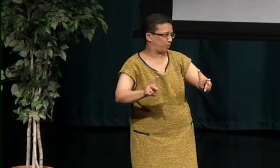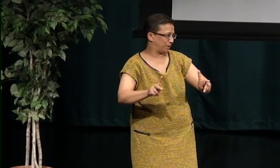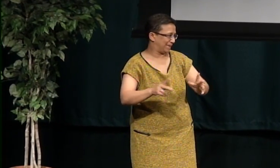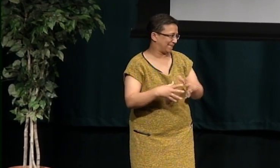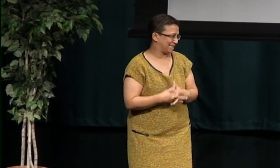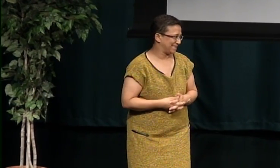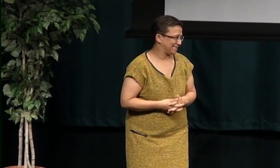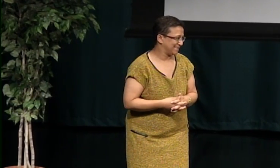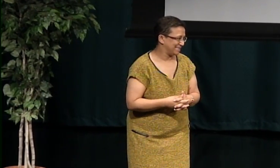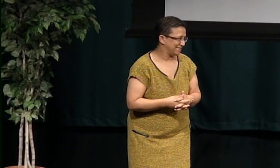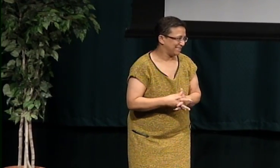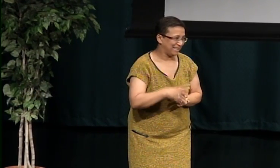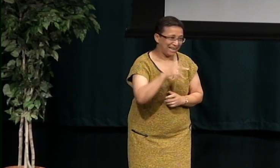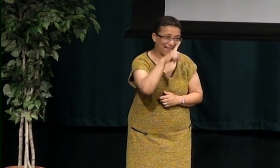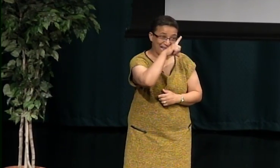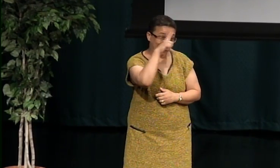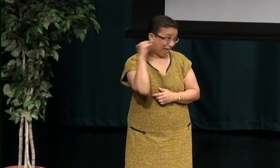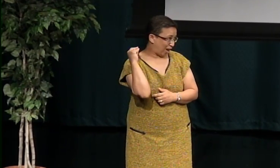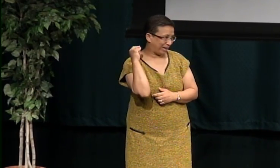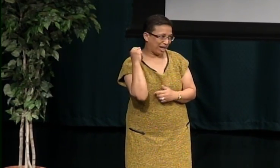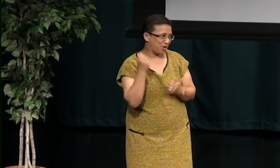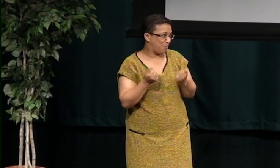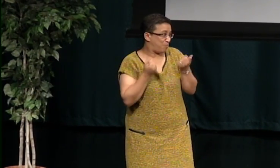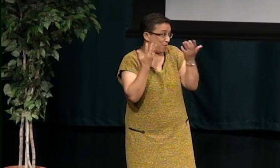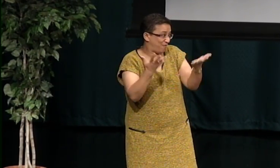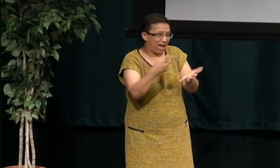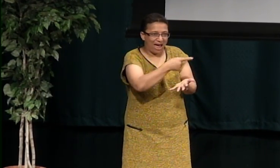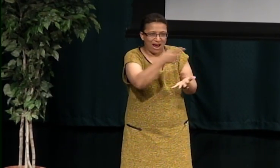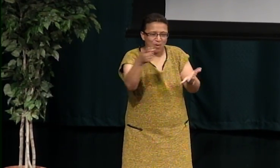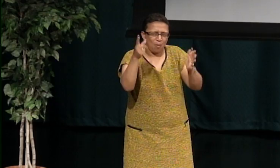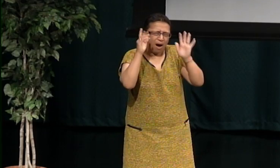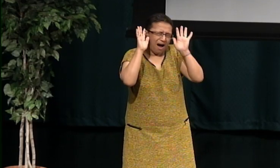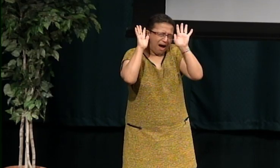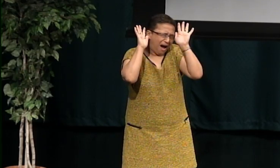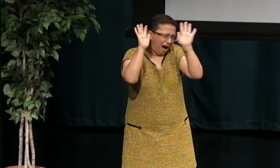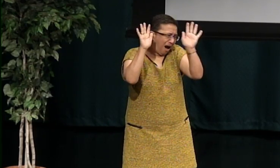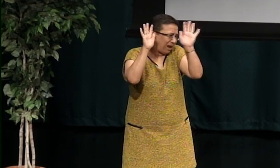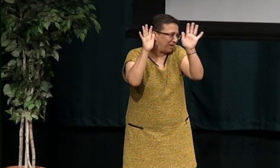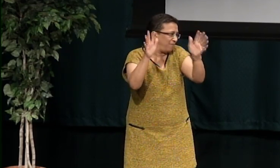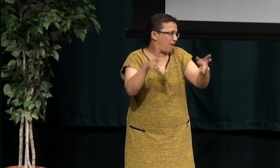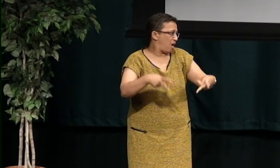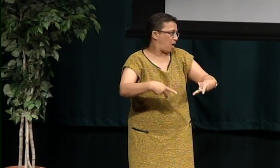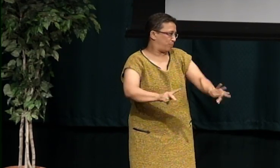You know here in the states you have countless opportunity.